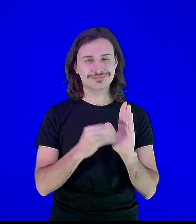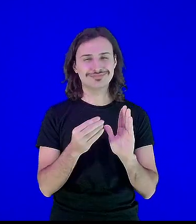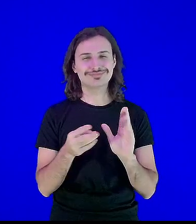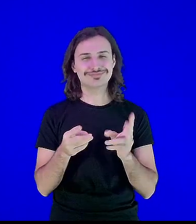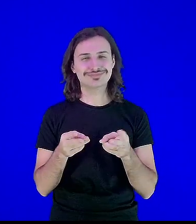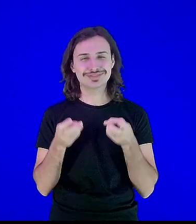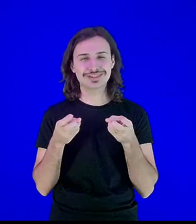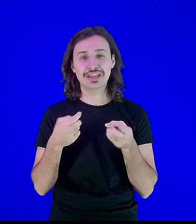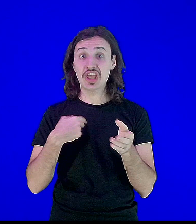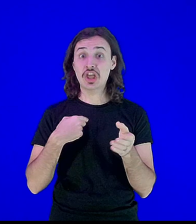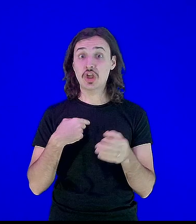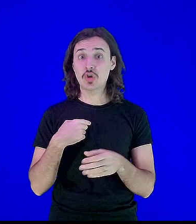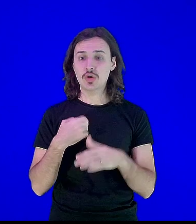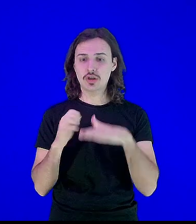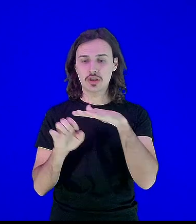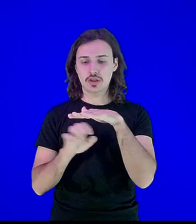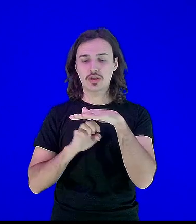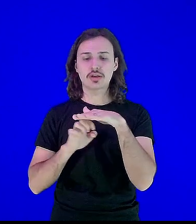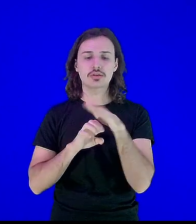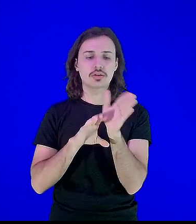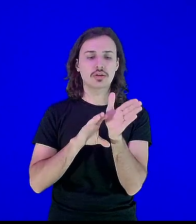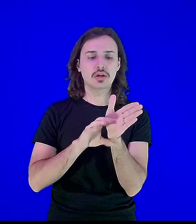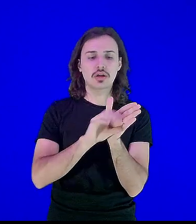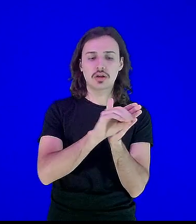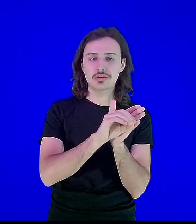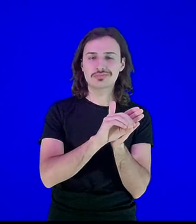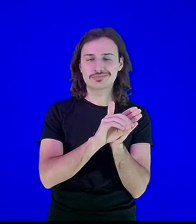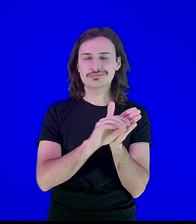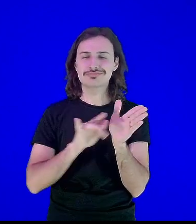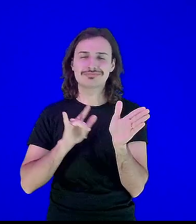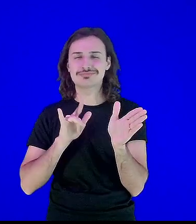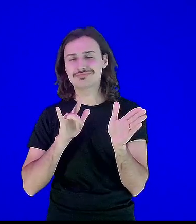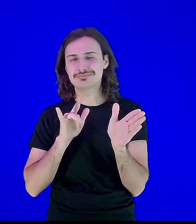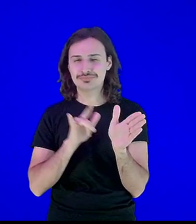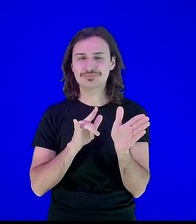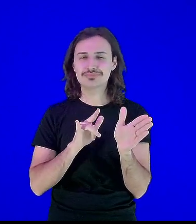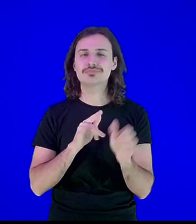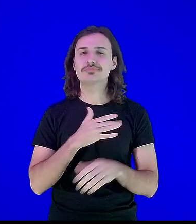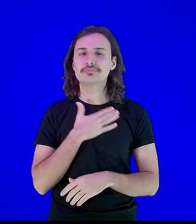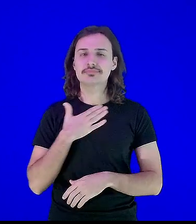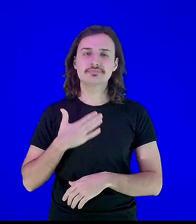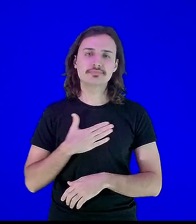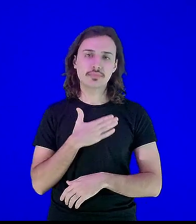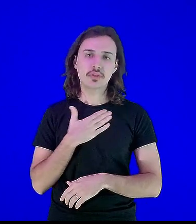so that's why I'm always trying to build something that really looks like what--